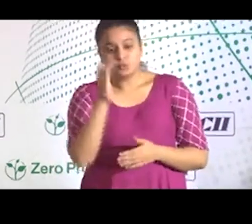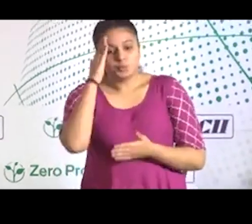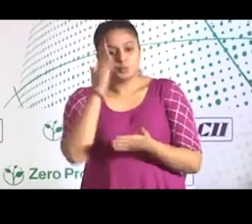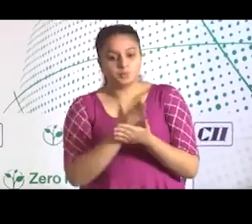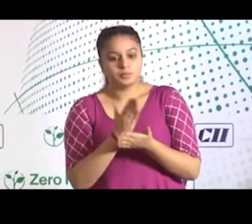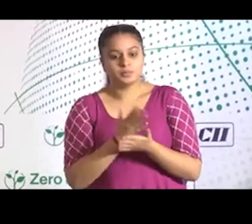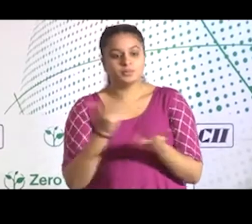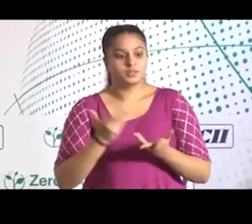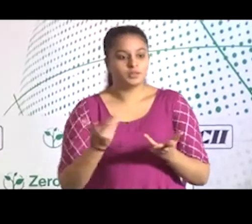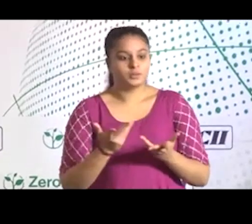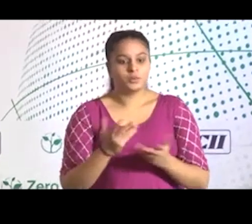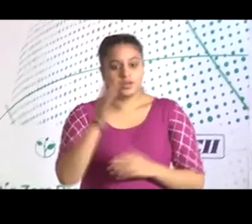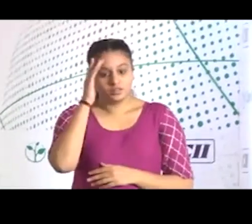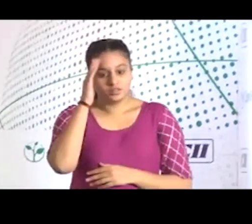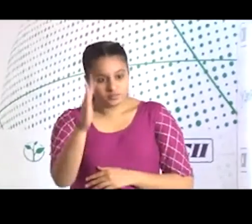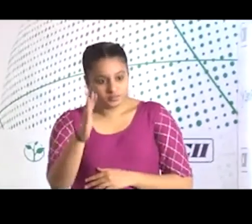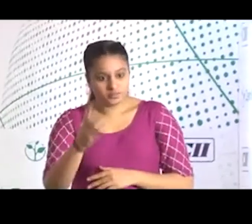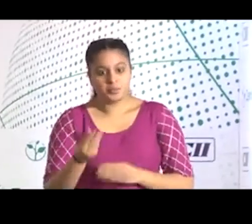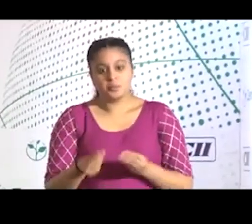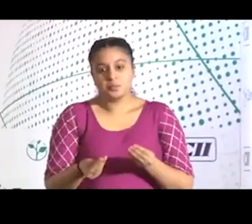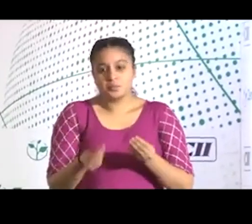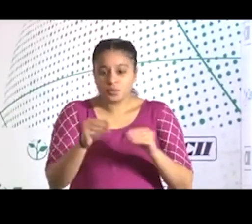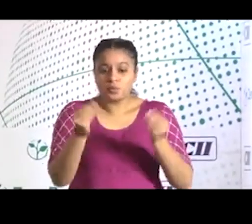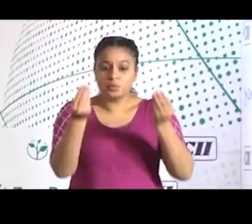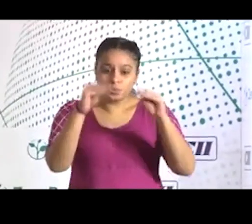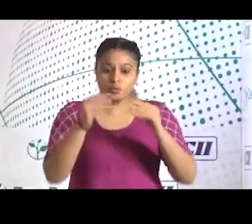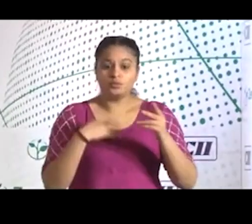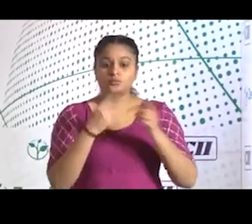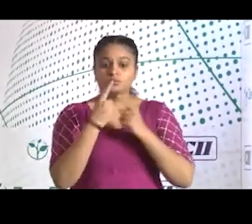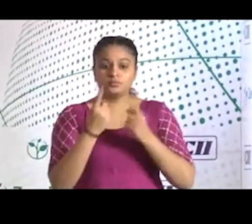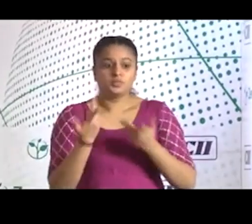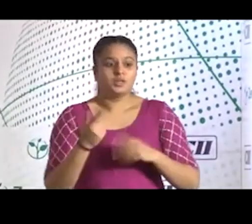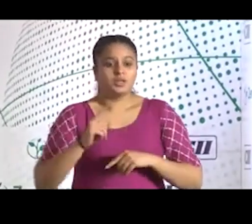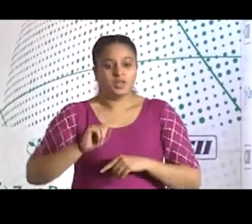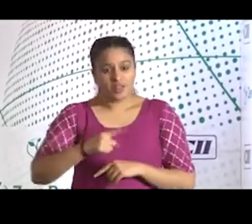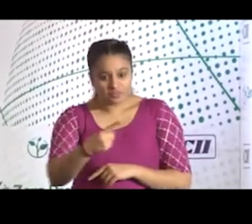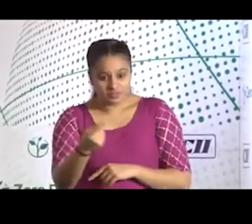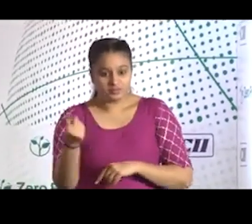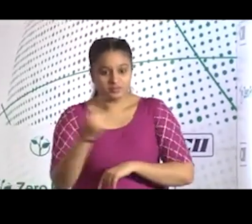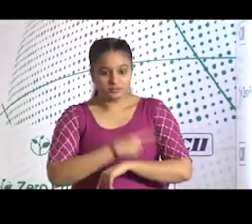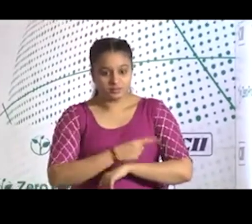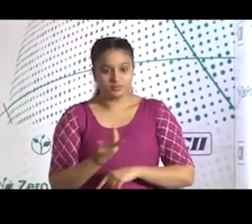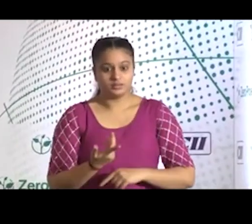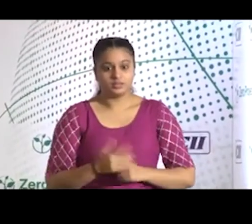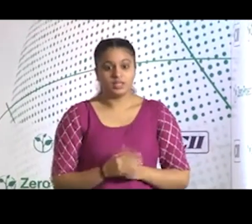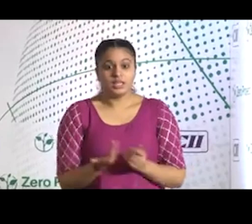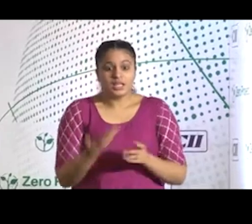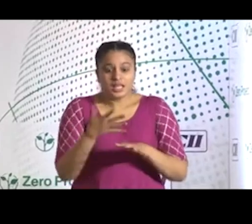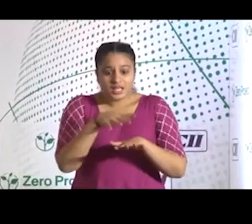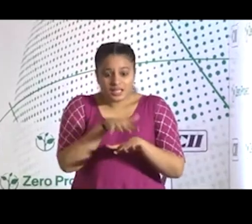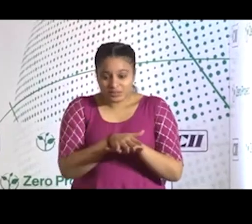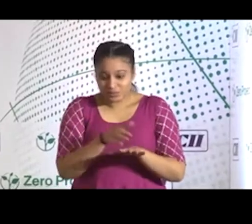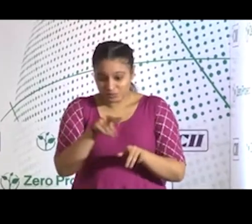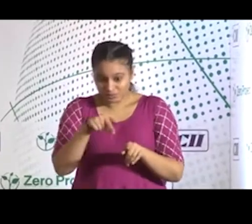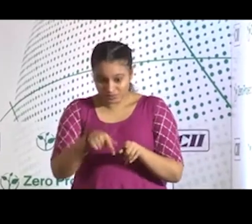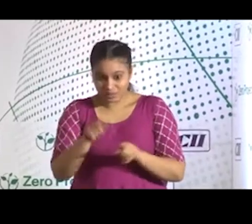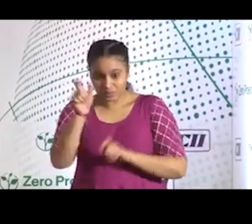philosophy also we talk more and more about it every day. The onus of inclusion is not on those who are not